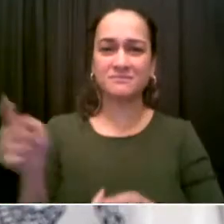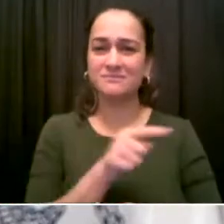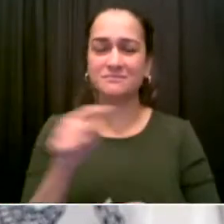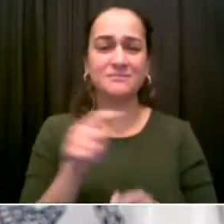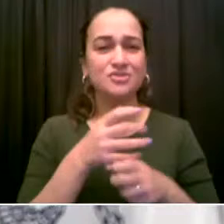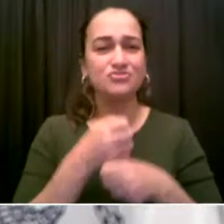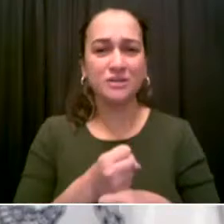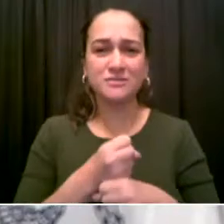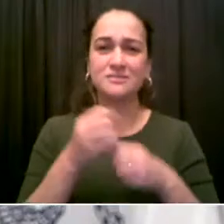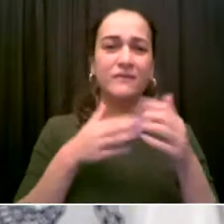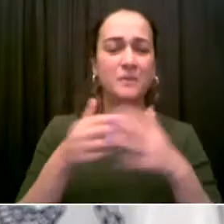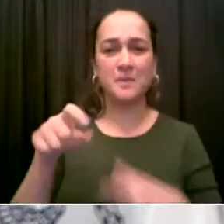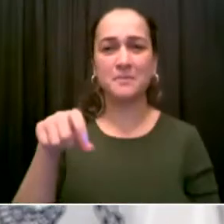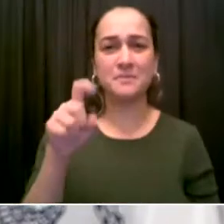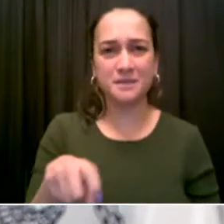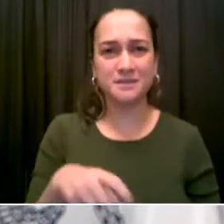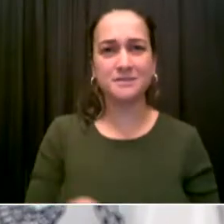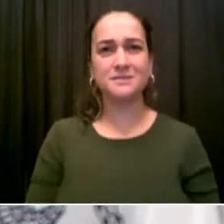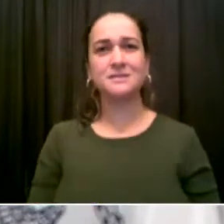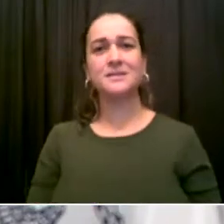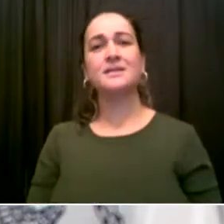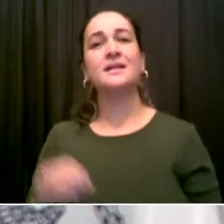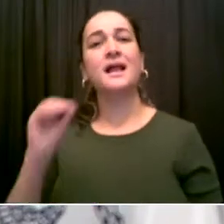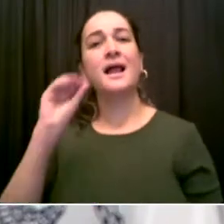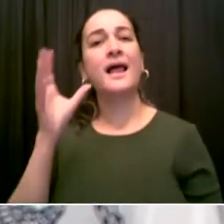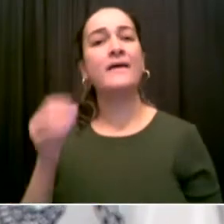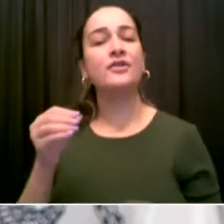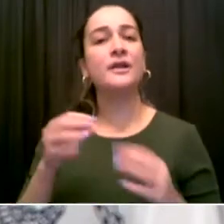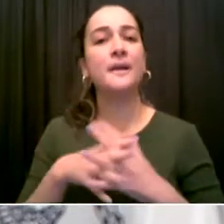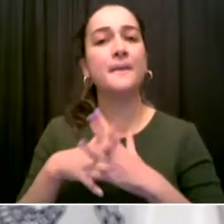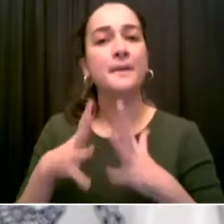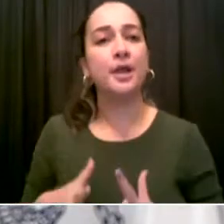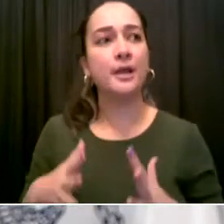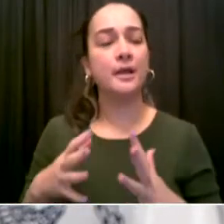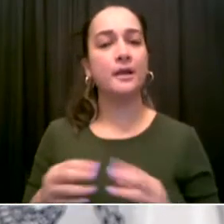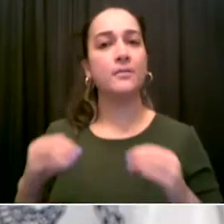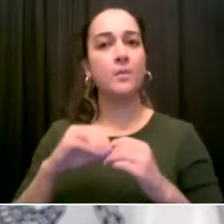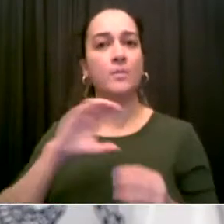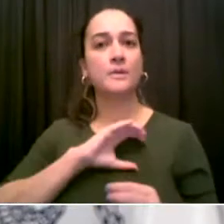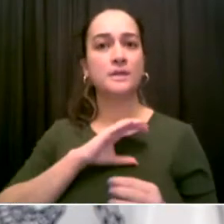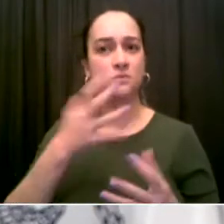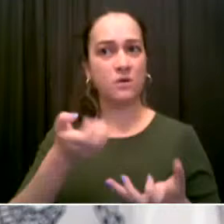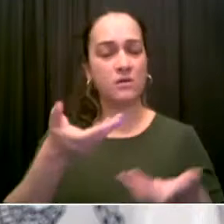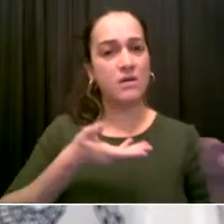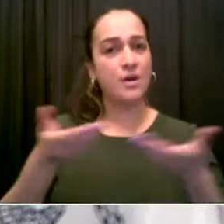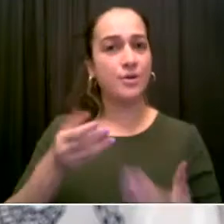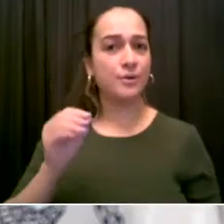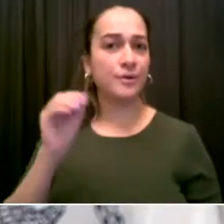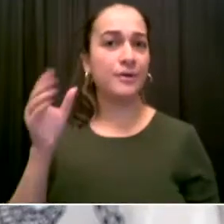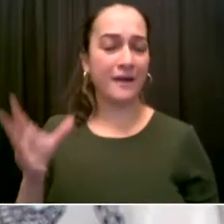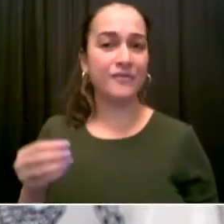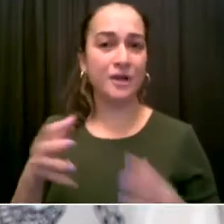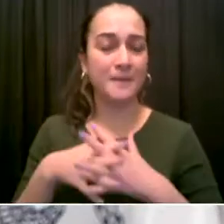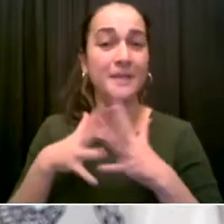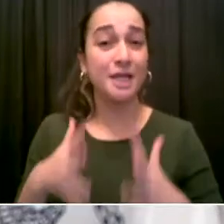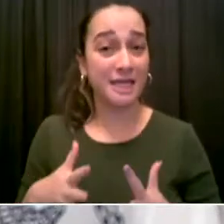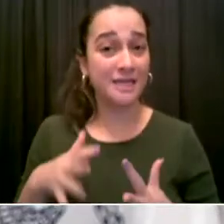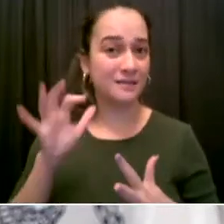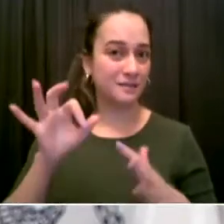COMMUNITY. WE HAVE DONE THAT INTESNIVELY D ANYOU'VE SE EN THE FIGURES. THE NYPD RECRUITMENT OF AFRICAN- AMERICANS HAS